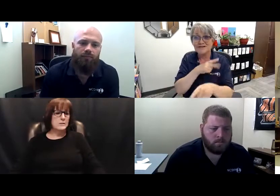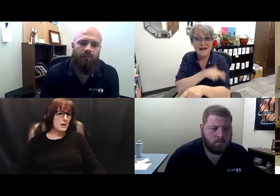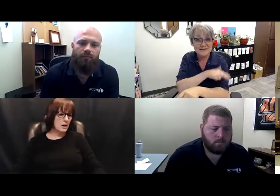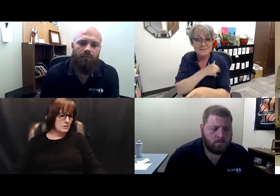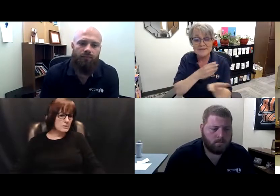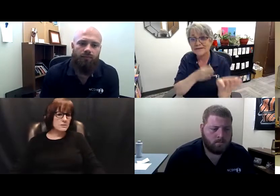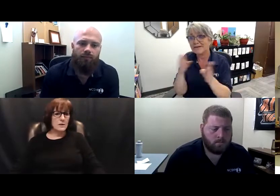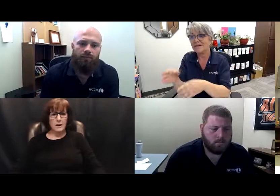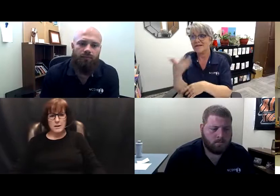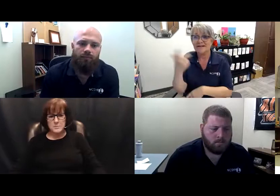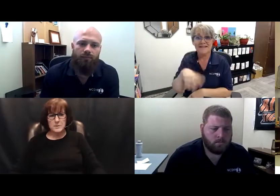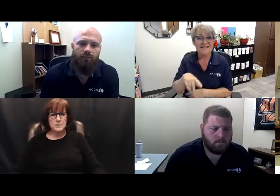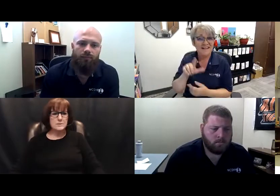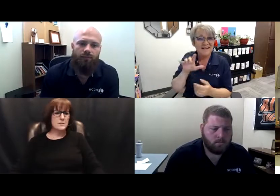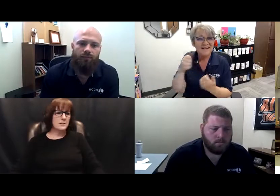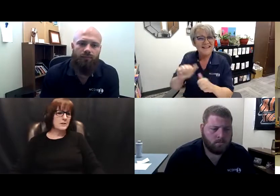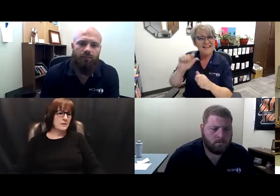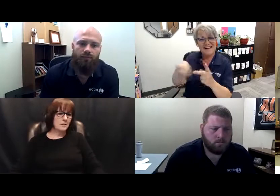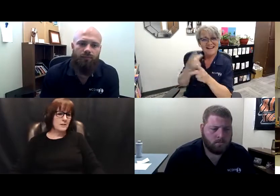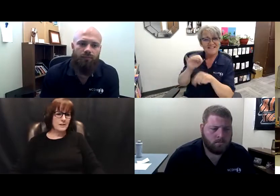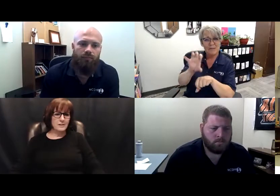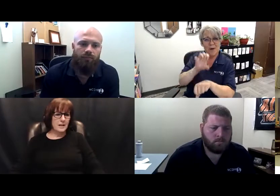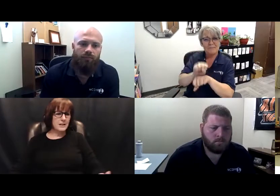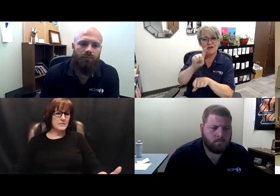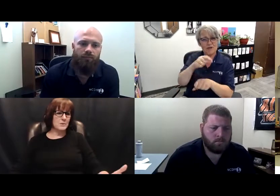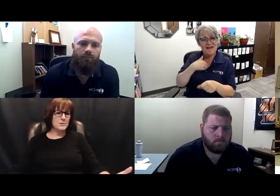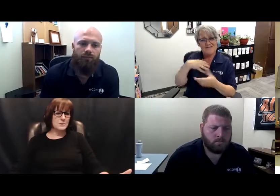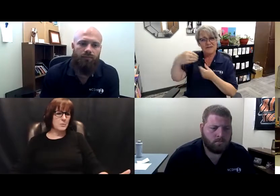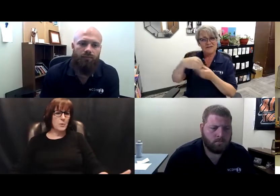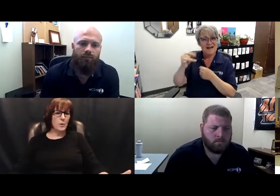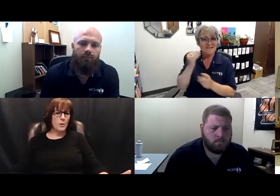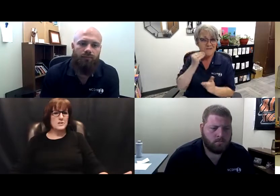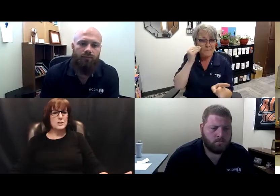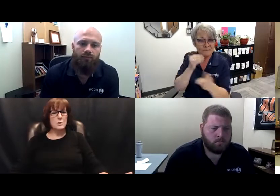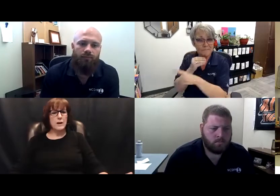doctors, hospitals, any of those appointments that you have